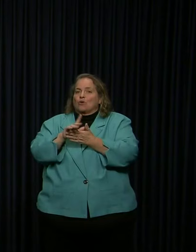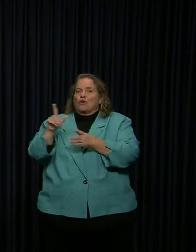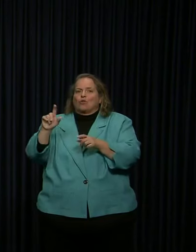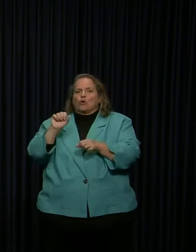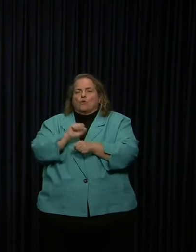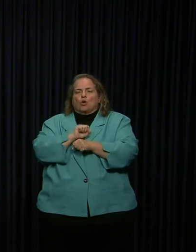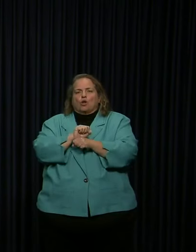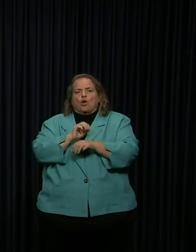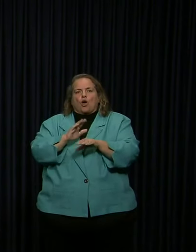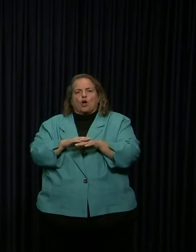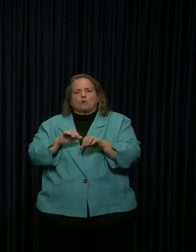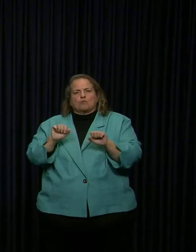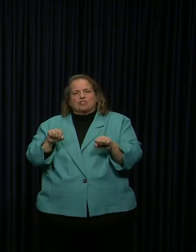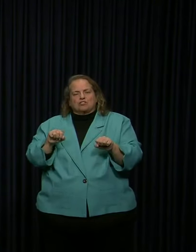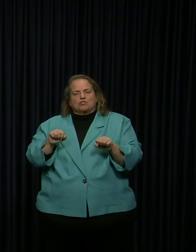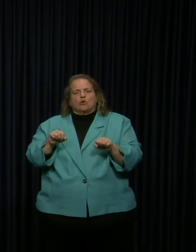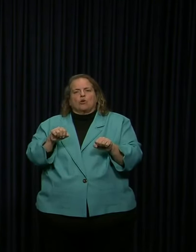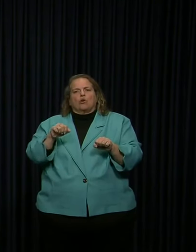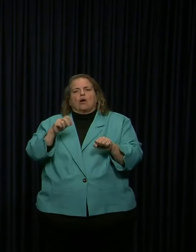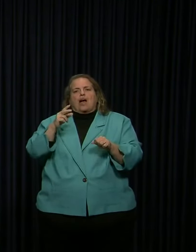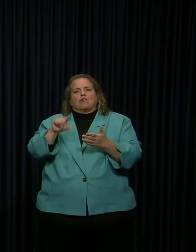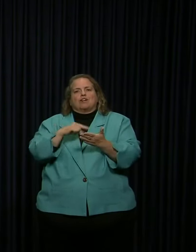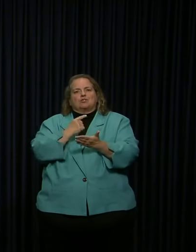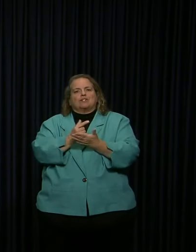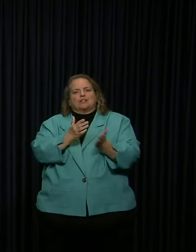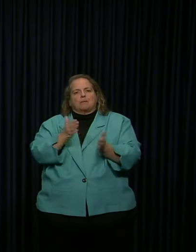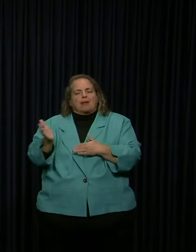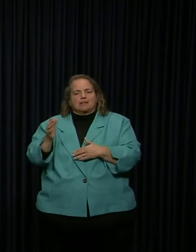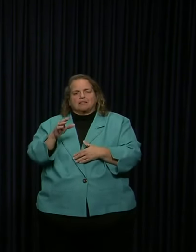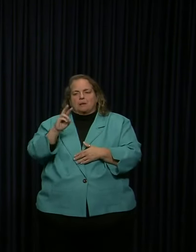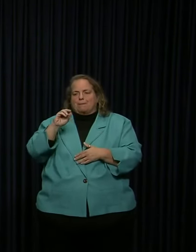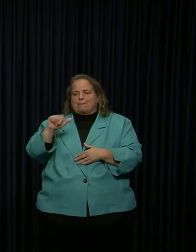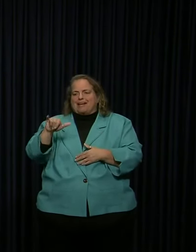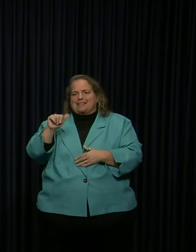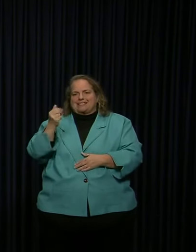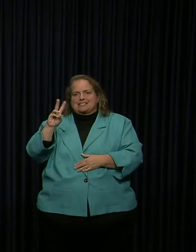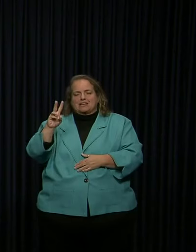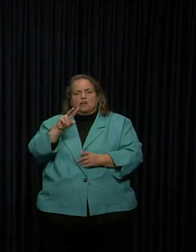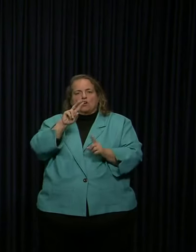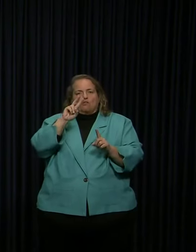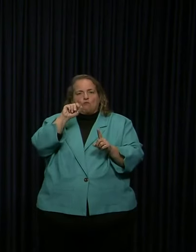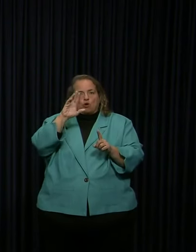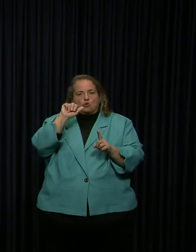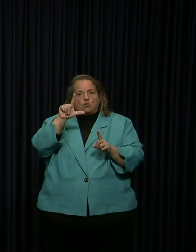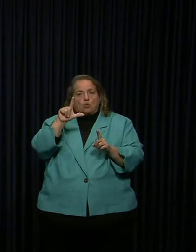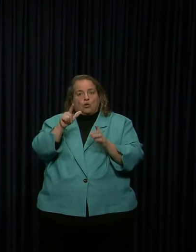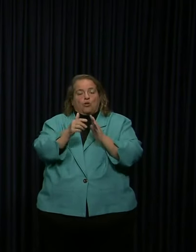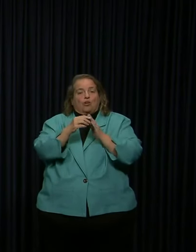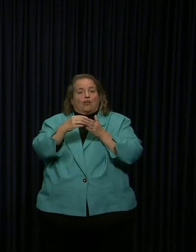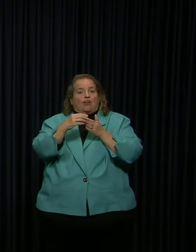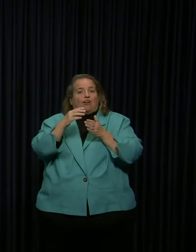IF WE DON'T COME BACK TO SCHOOL. MIKE.